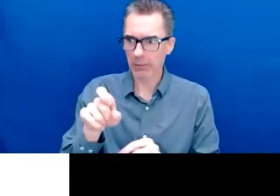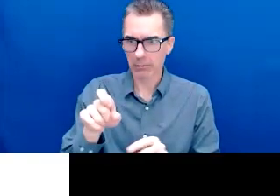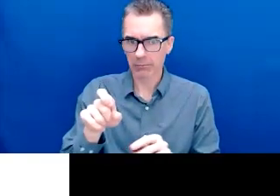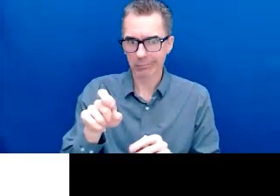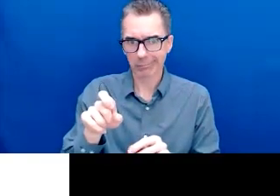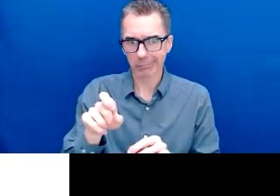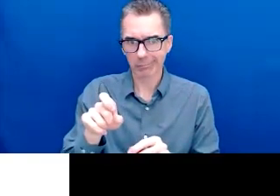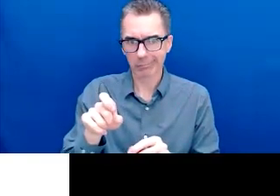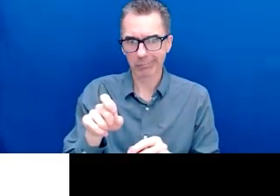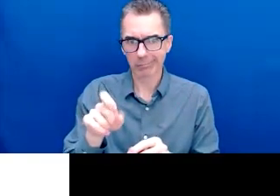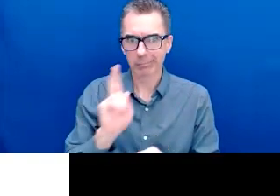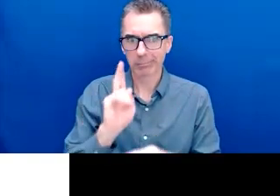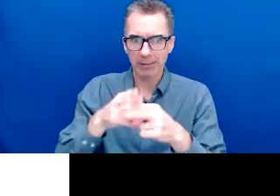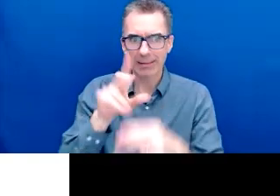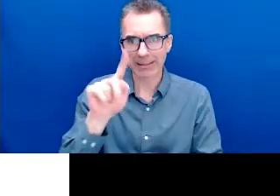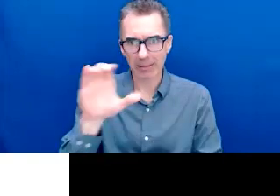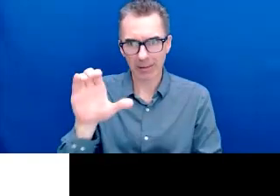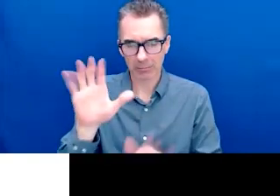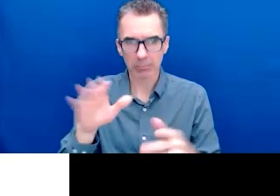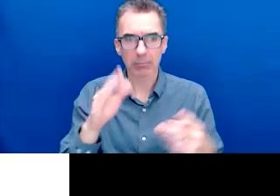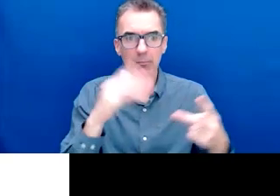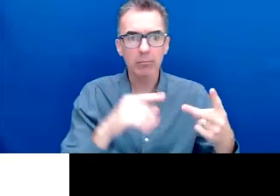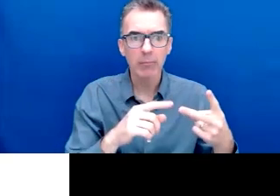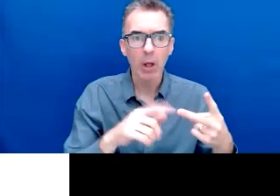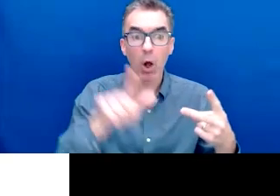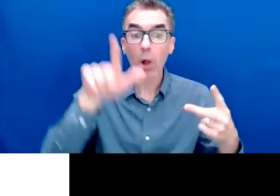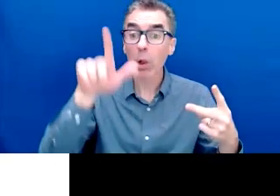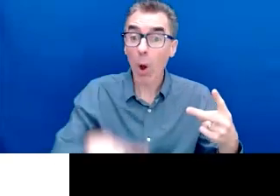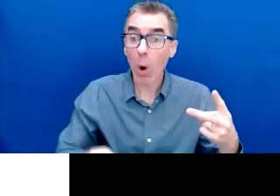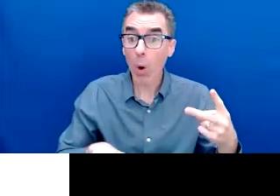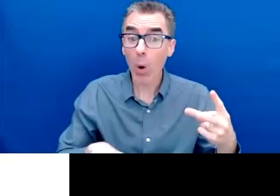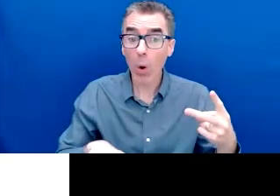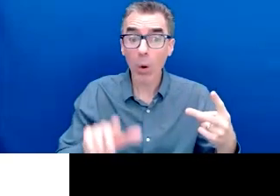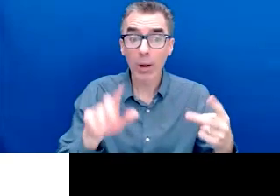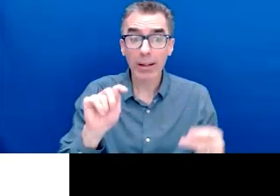For the low textbook cost course. So this little icon is that little blue one with the dollar